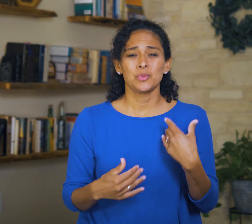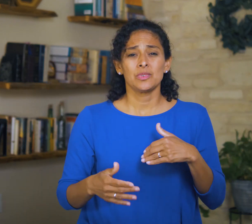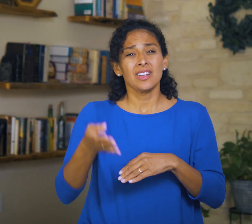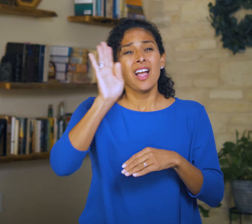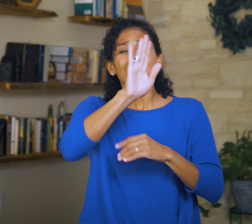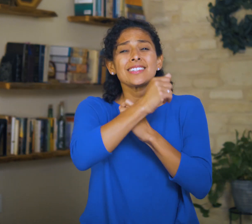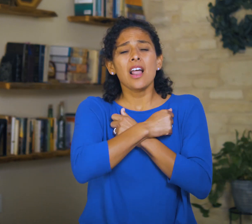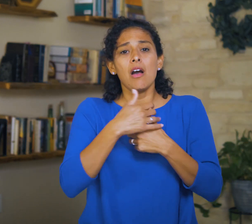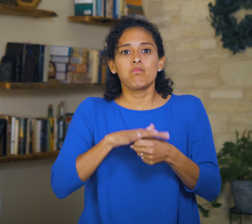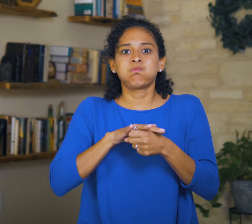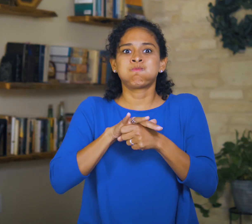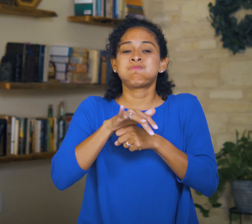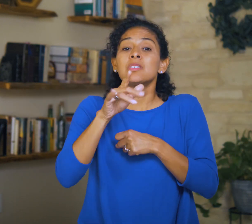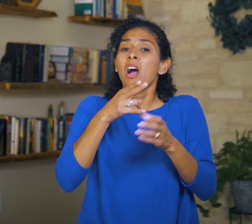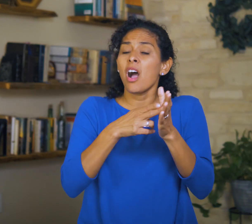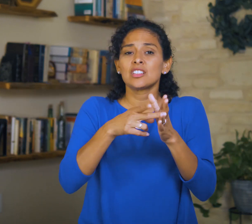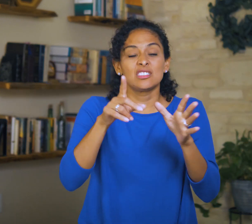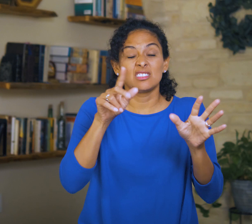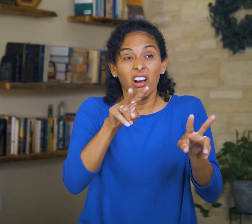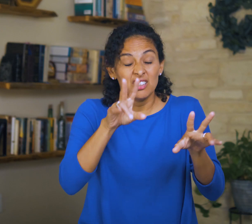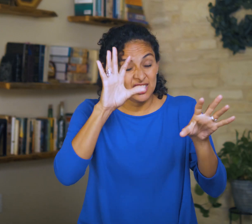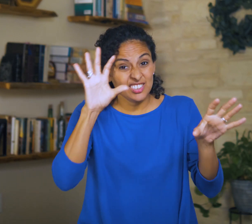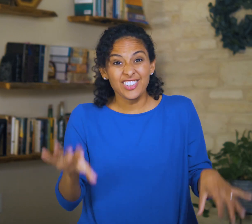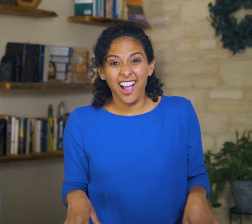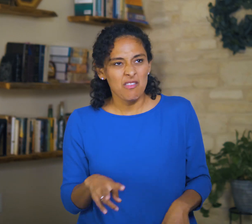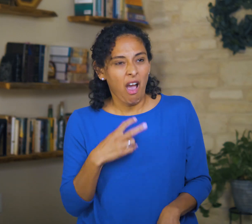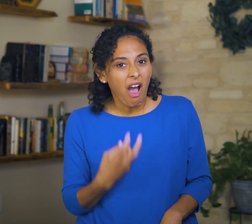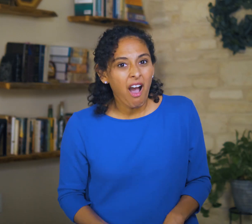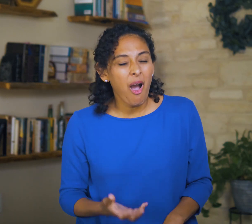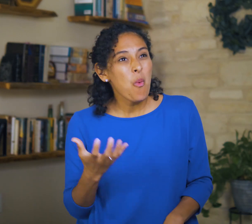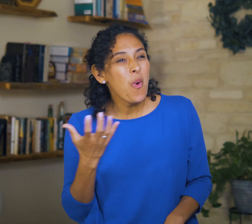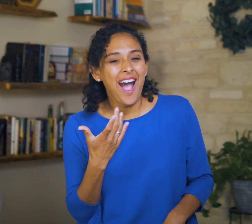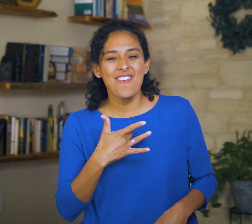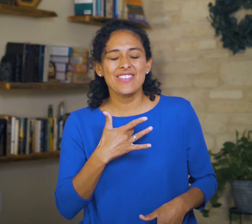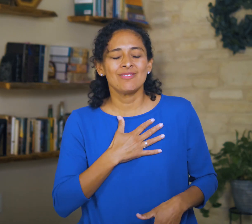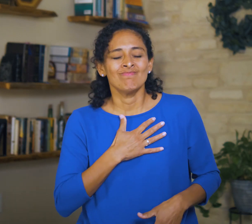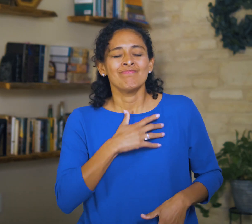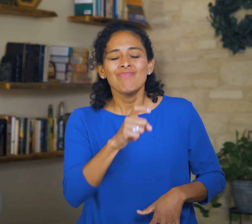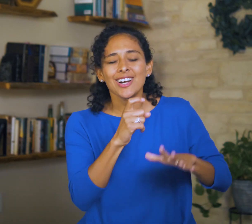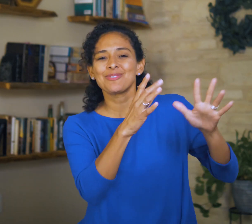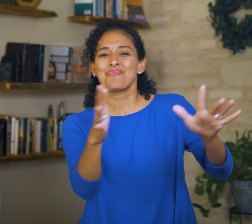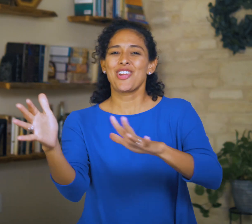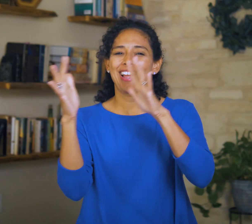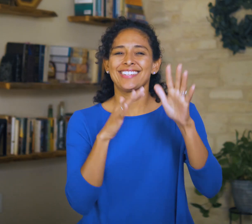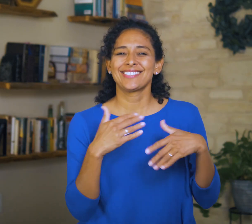God’s excessive love is shocking, stupefying, and praise-inducing.